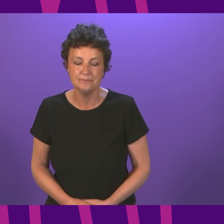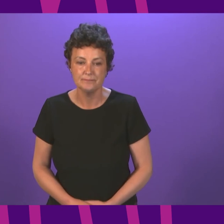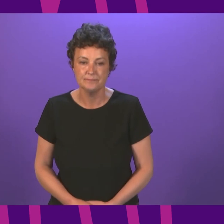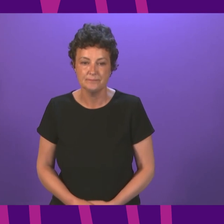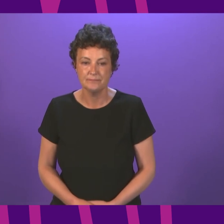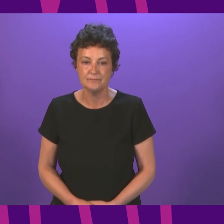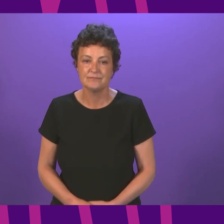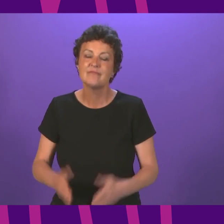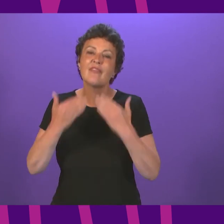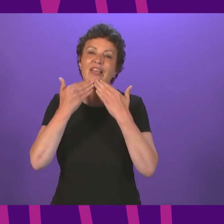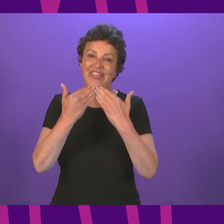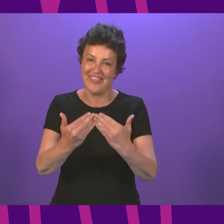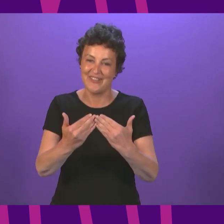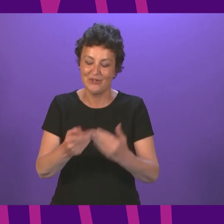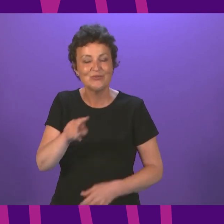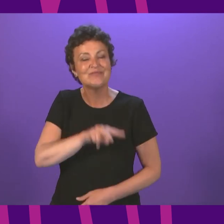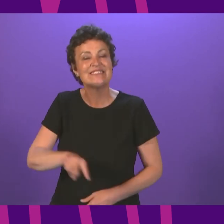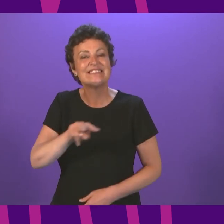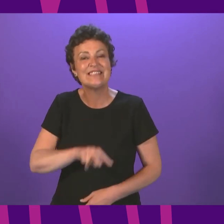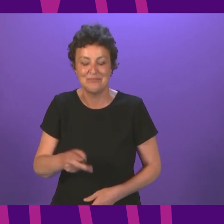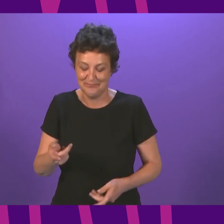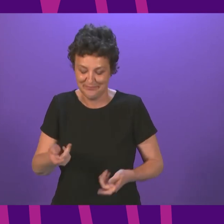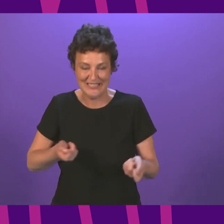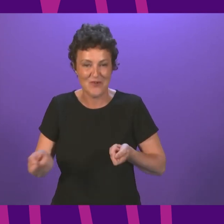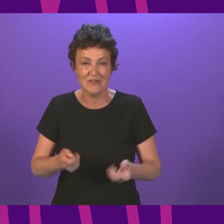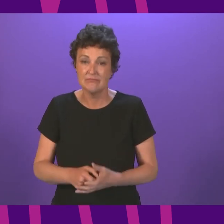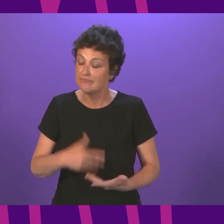should function. Members of the Scottish Parliament should have a full opportunity to consult